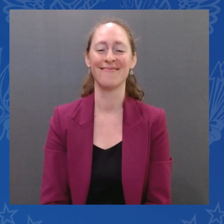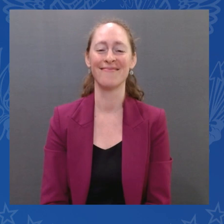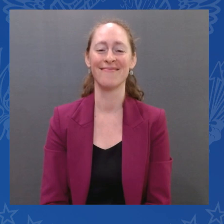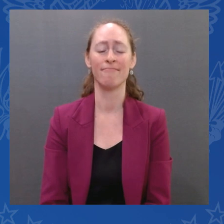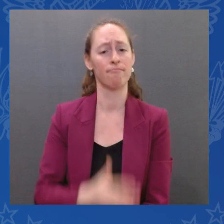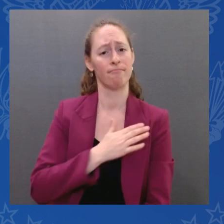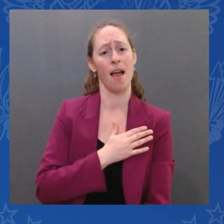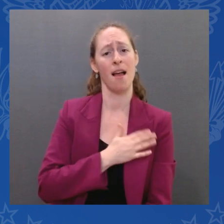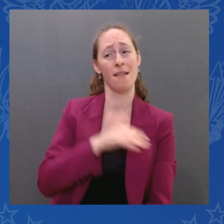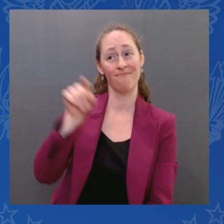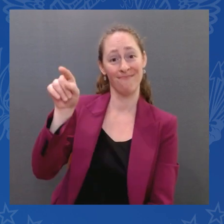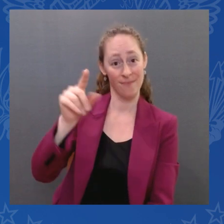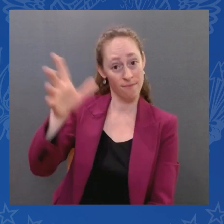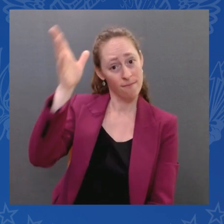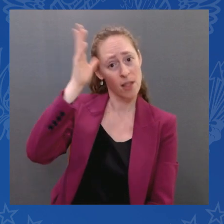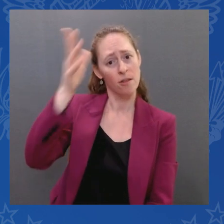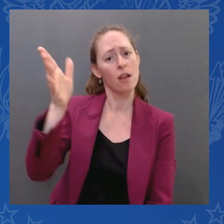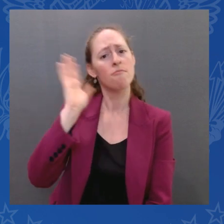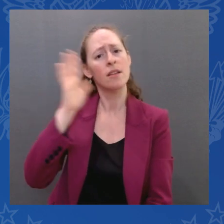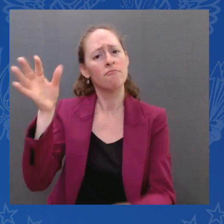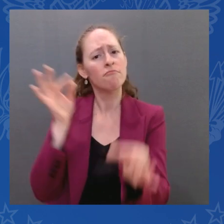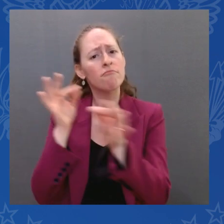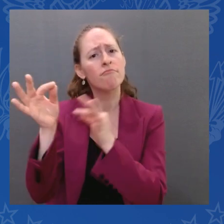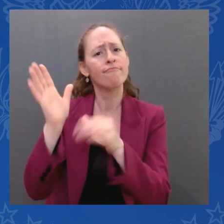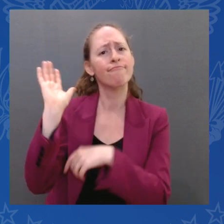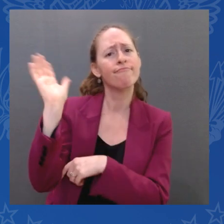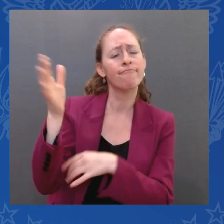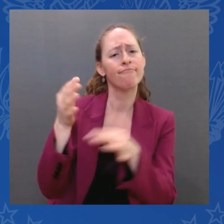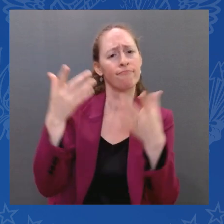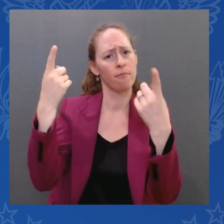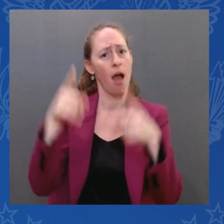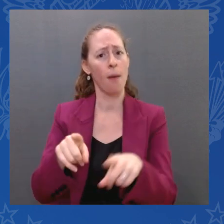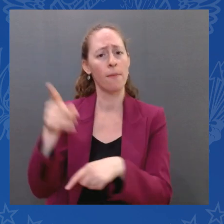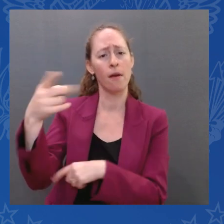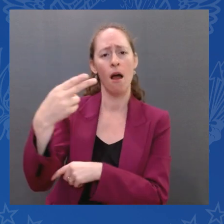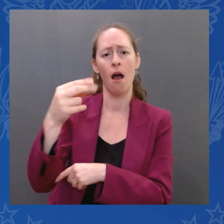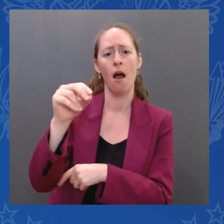And he imbued in us a sense of obligation that we all have.